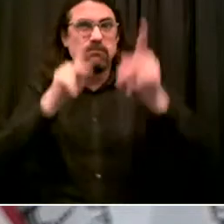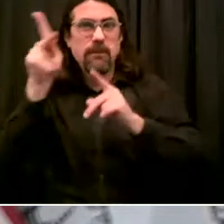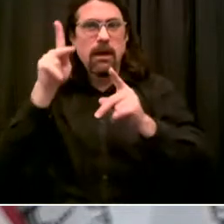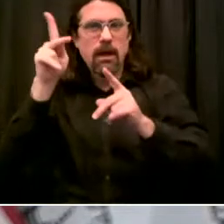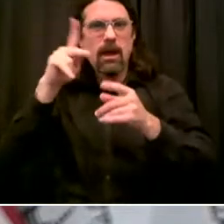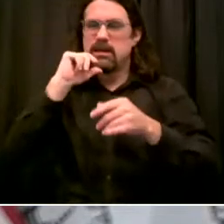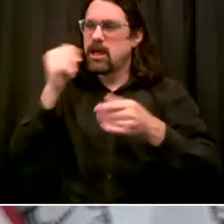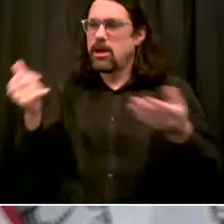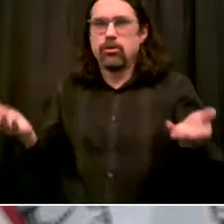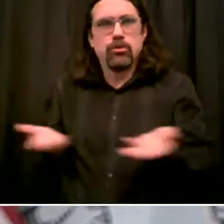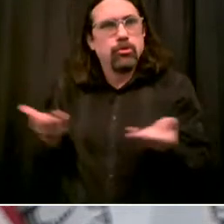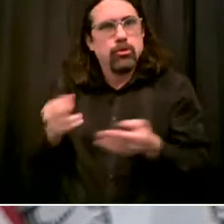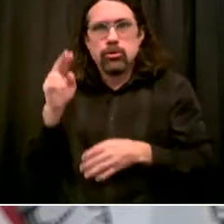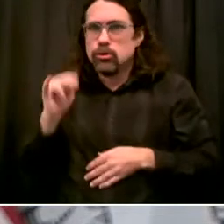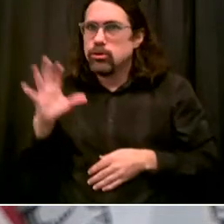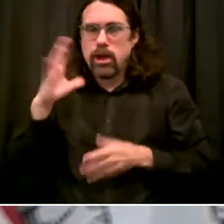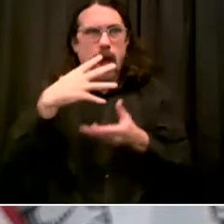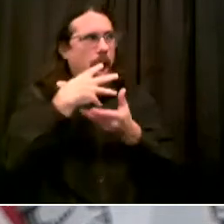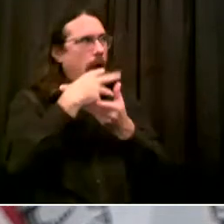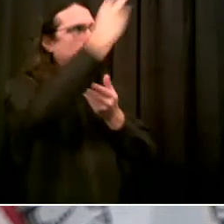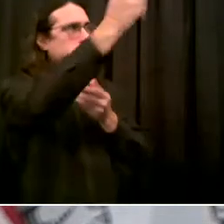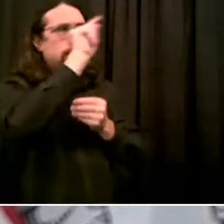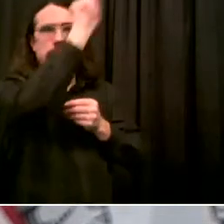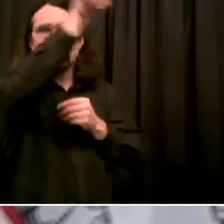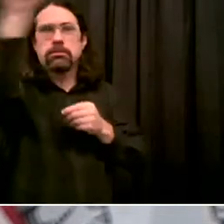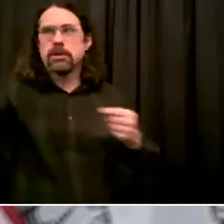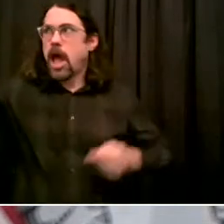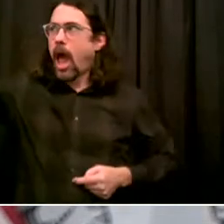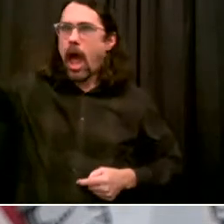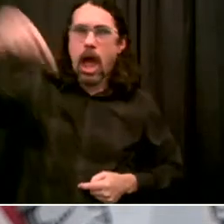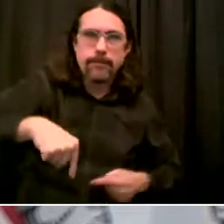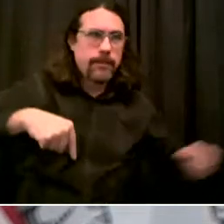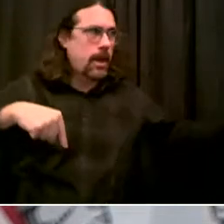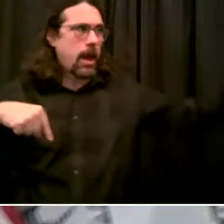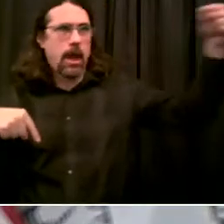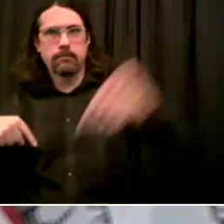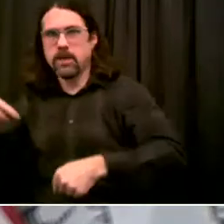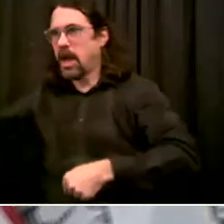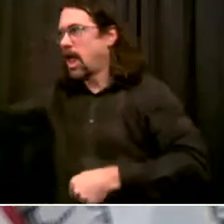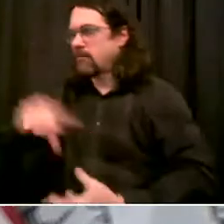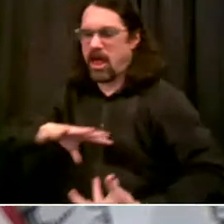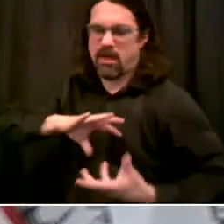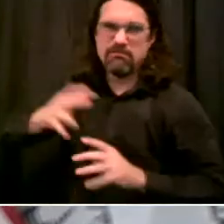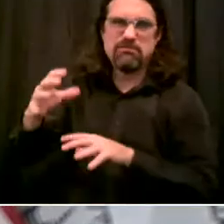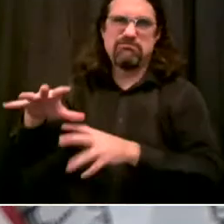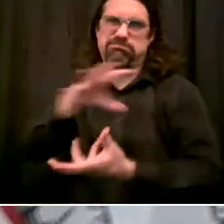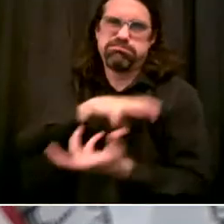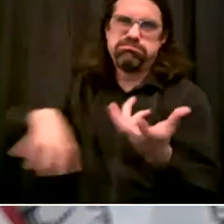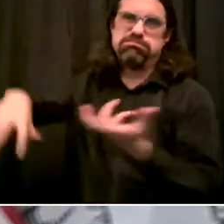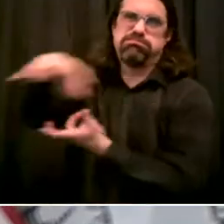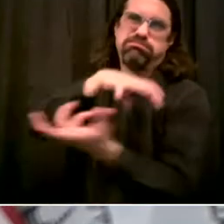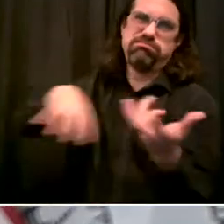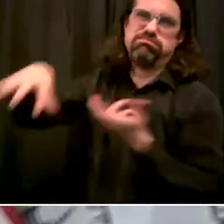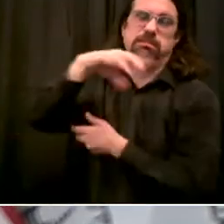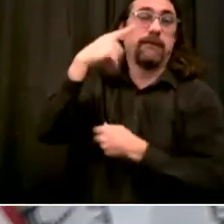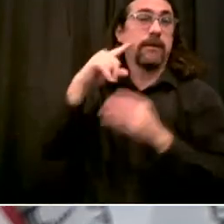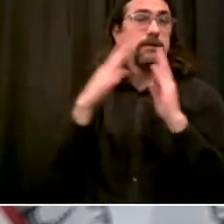HAVE CERTAINLY SEEN SOSOME OF THAT EARLIER IN THE YEAR. LAST NIGHT WE SAWAW A RELATIVEL FEW PEOPLE OUT.